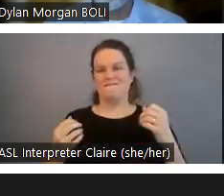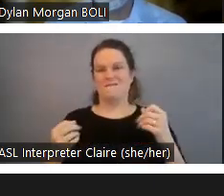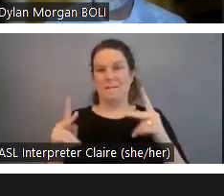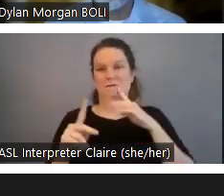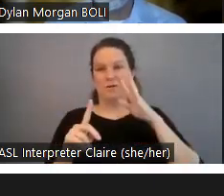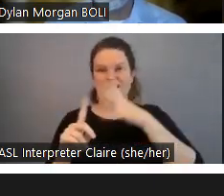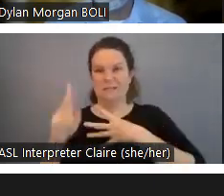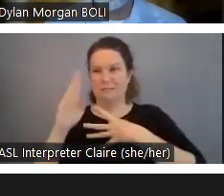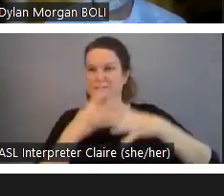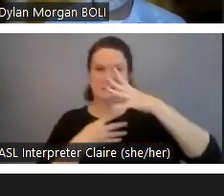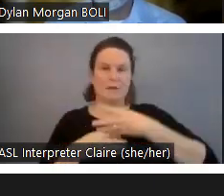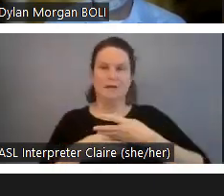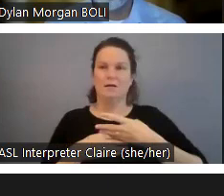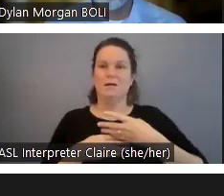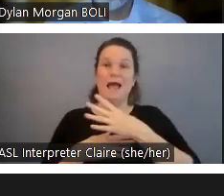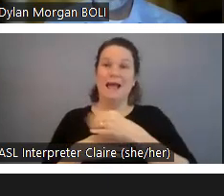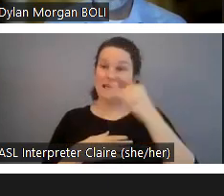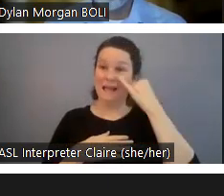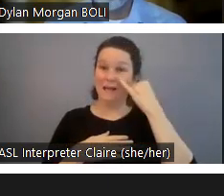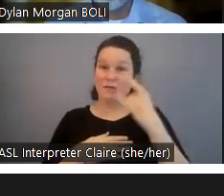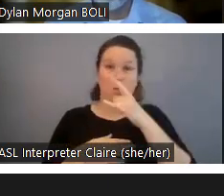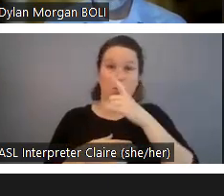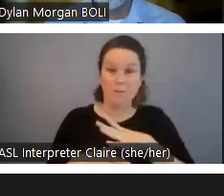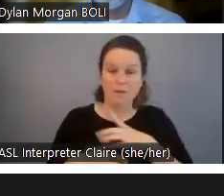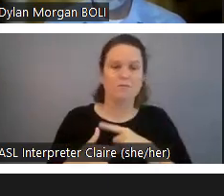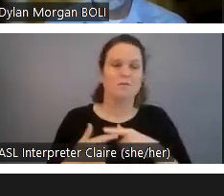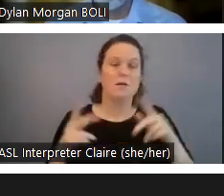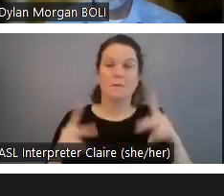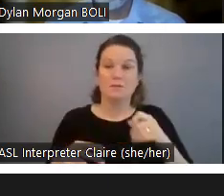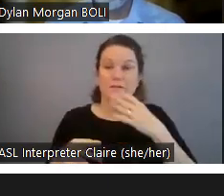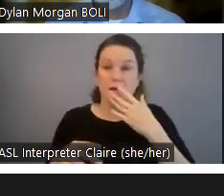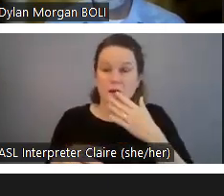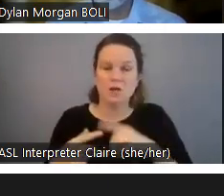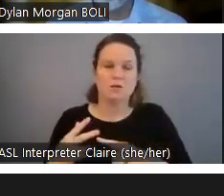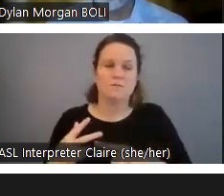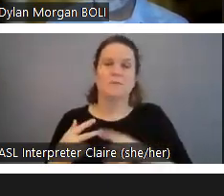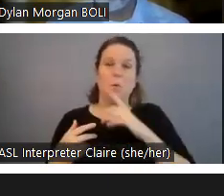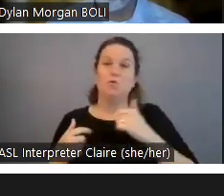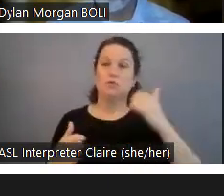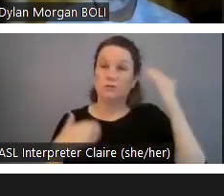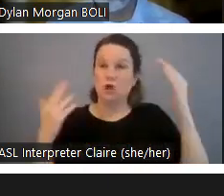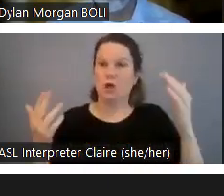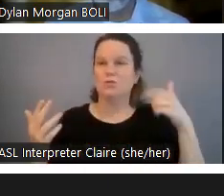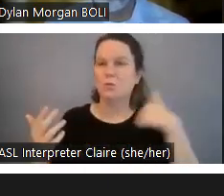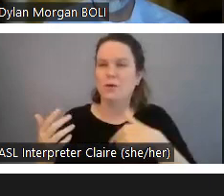more real, I think if you're a woman, if you're a person of color, if you're an